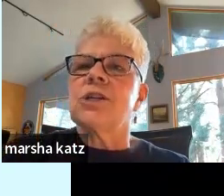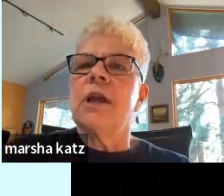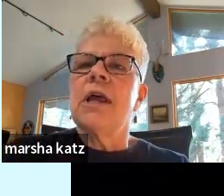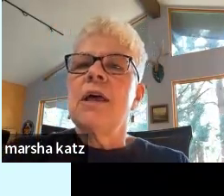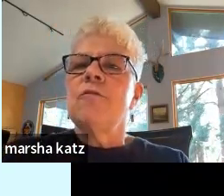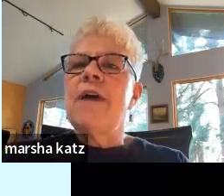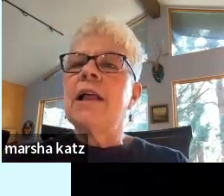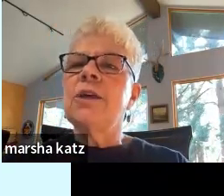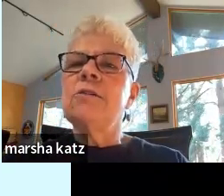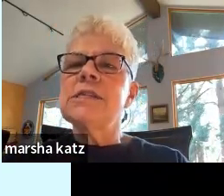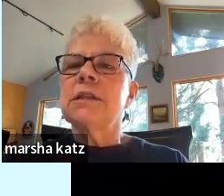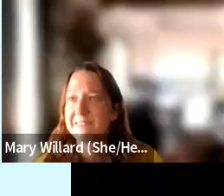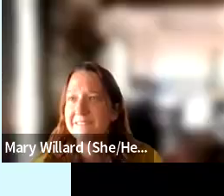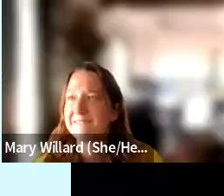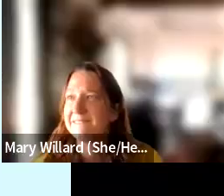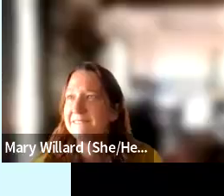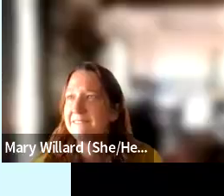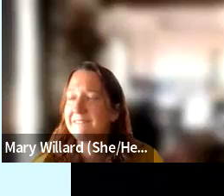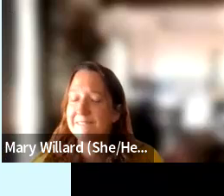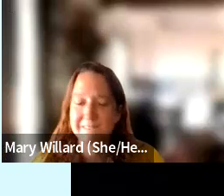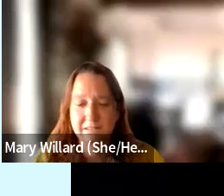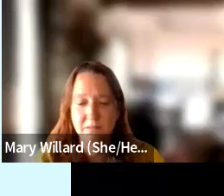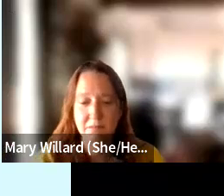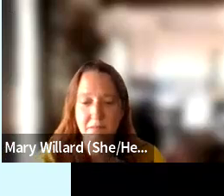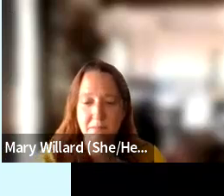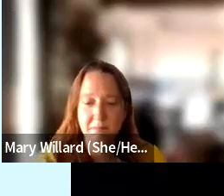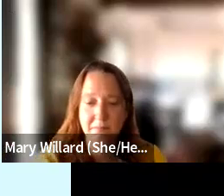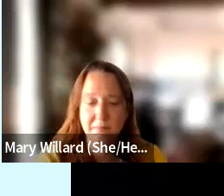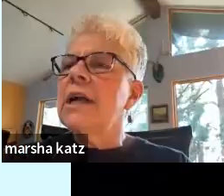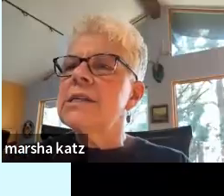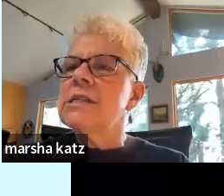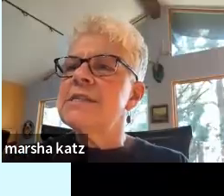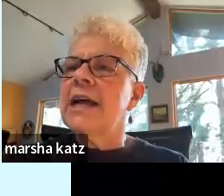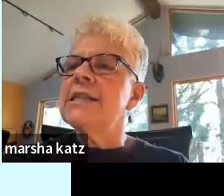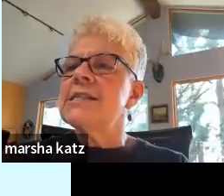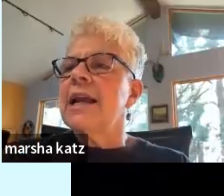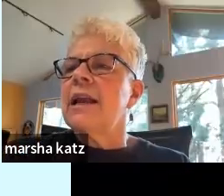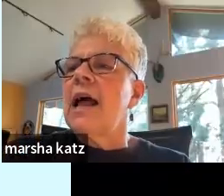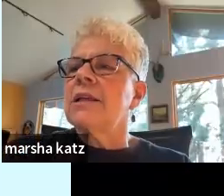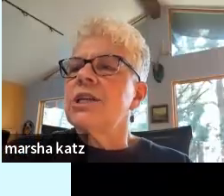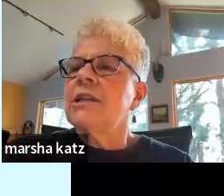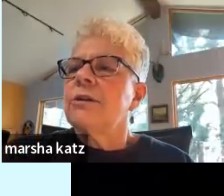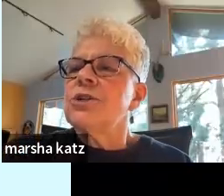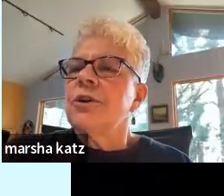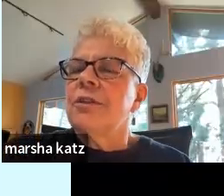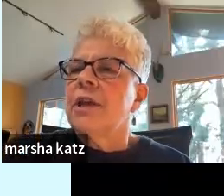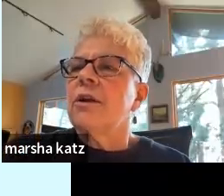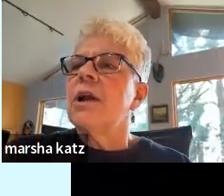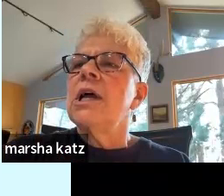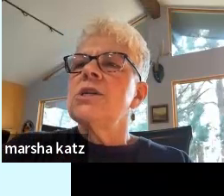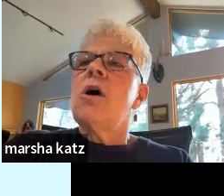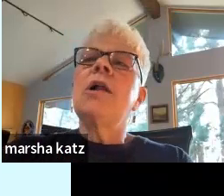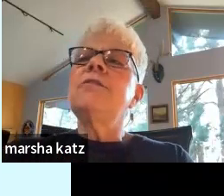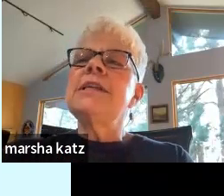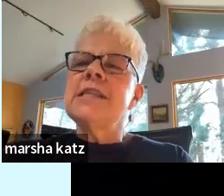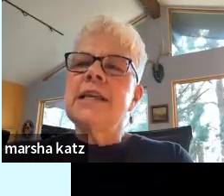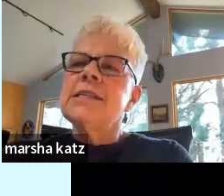What are the elements of culture? There's